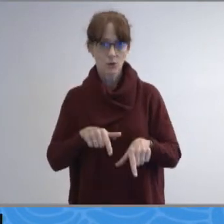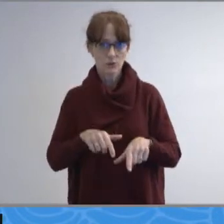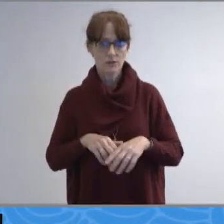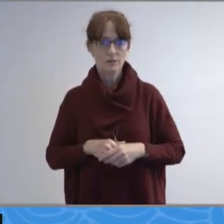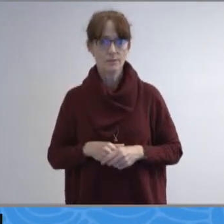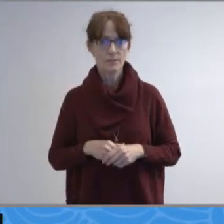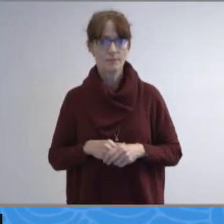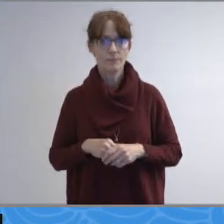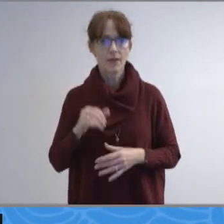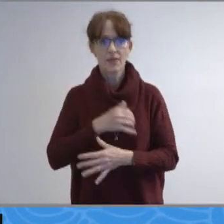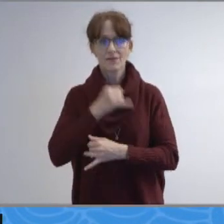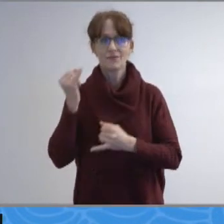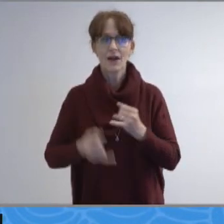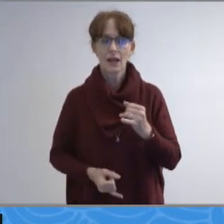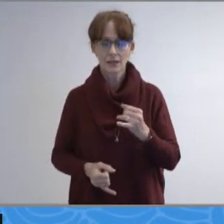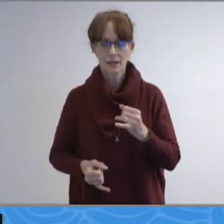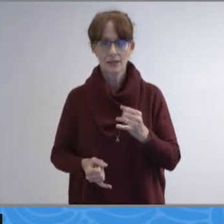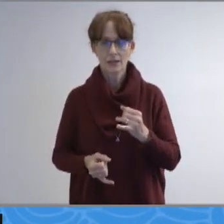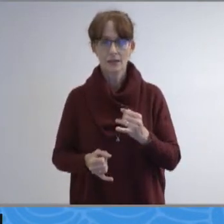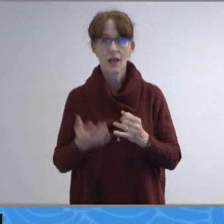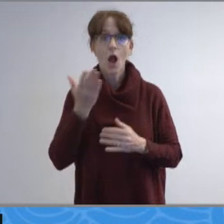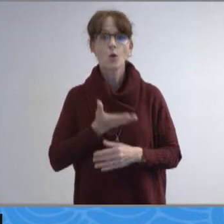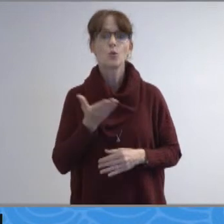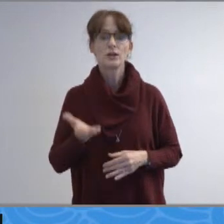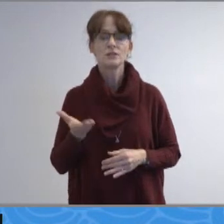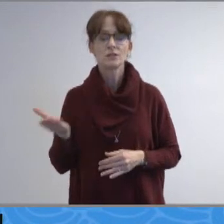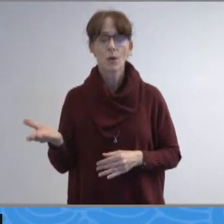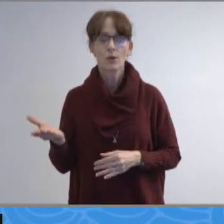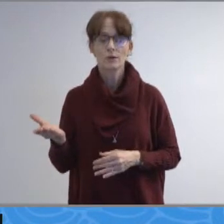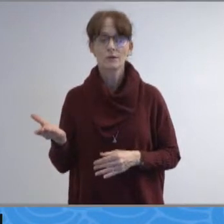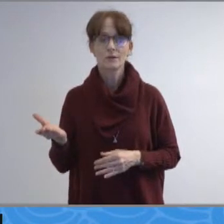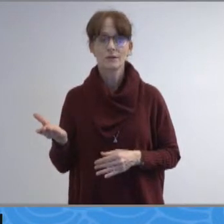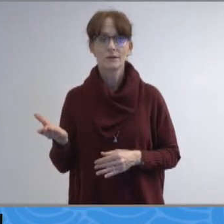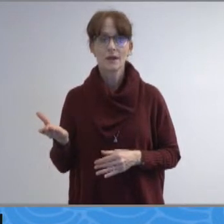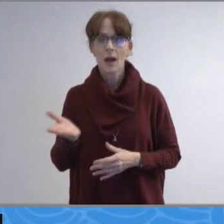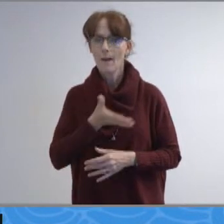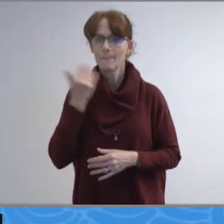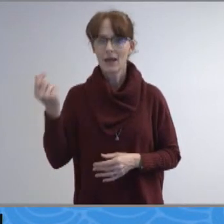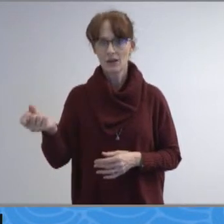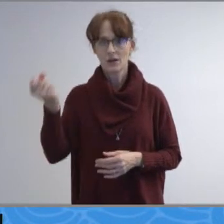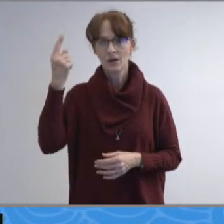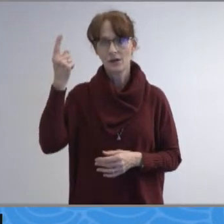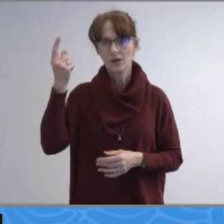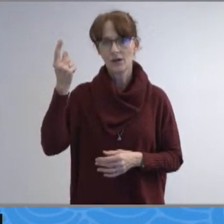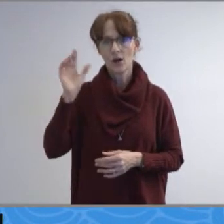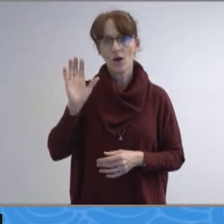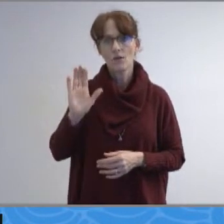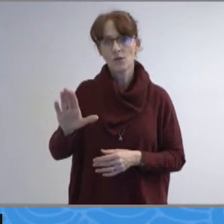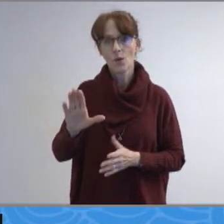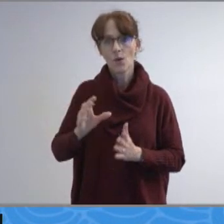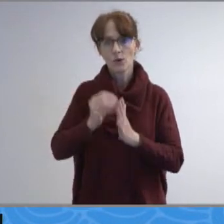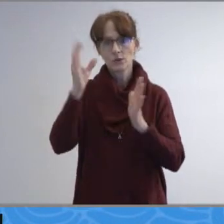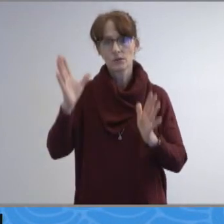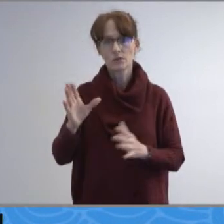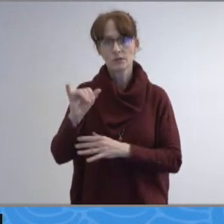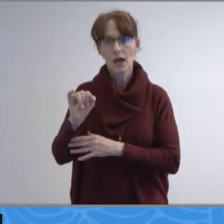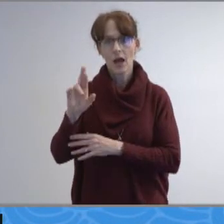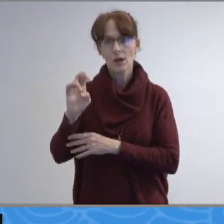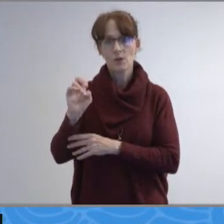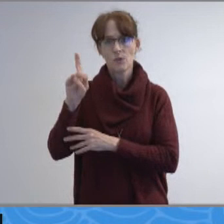And finally, there is a resource where you can get a better understanding of your students i-Ready Diagnostic results,